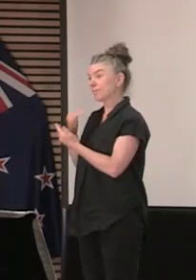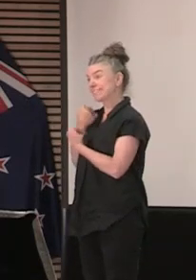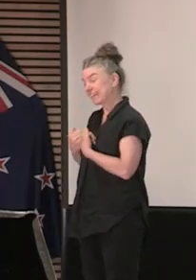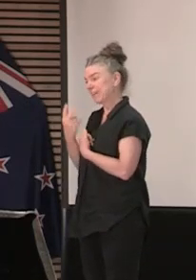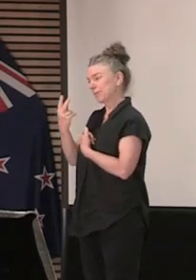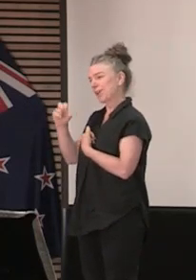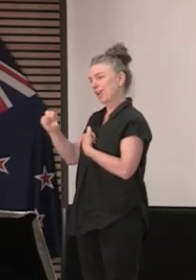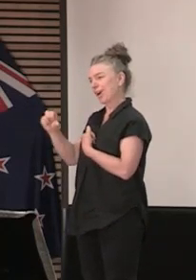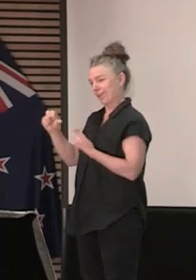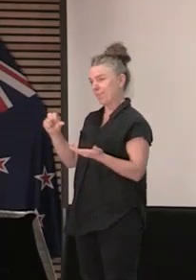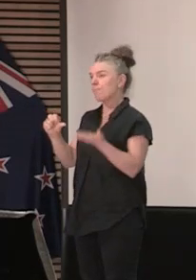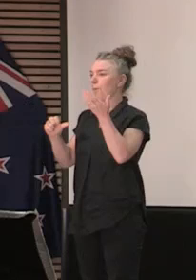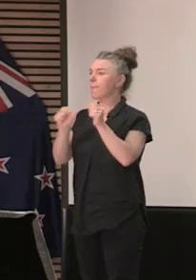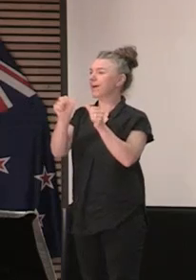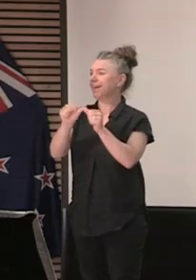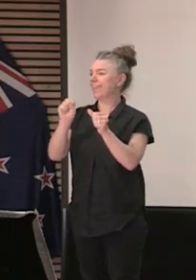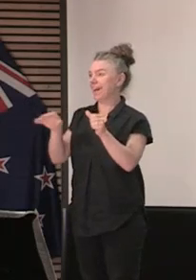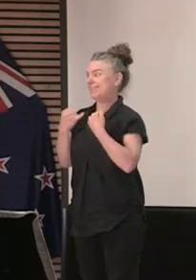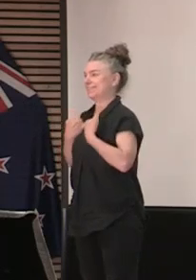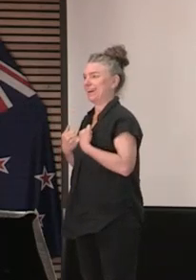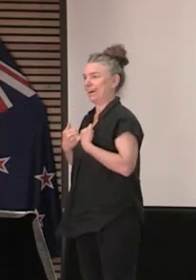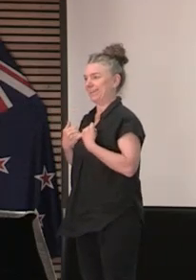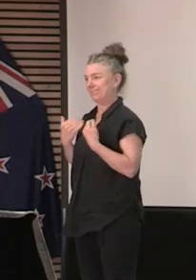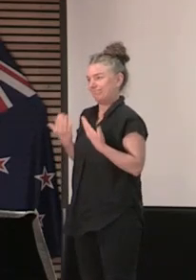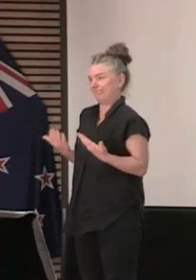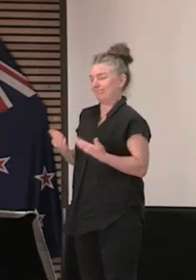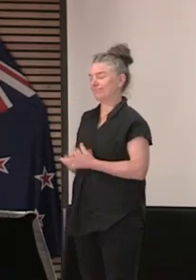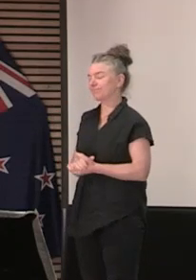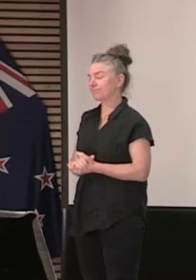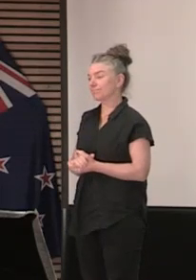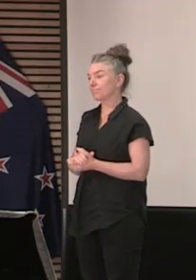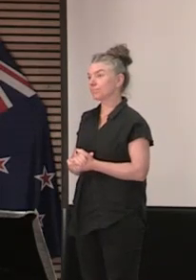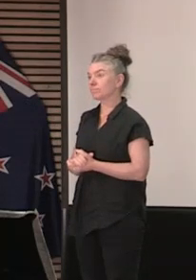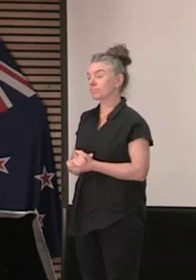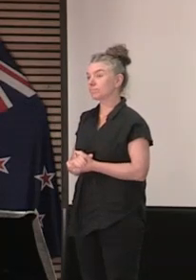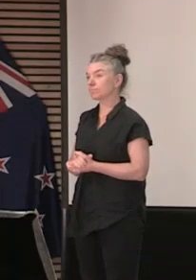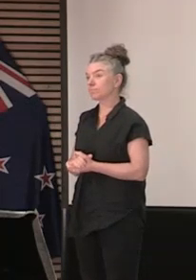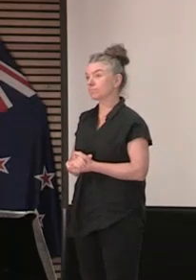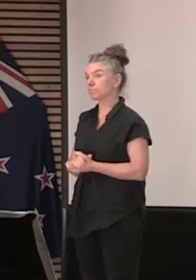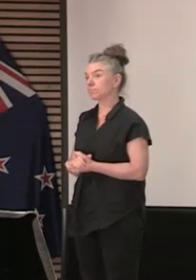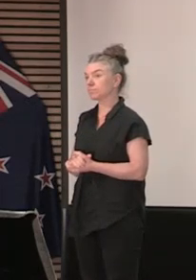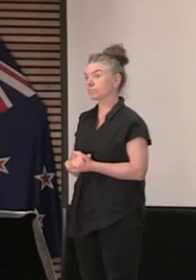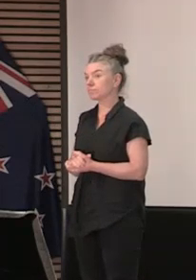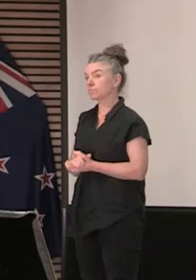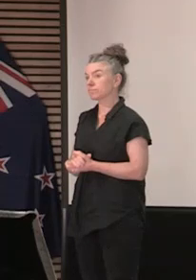. number of new cases at 29. The. combined new total of. . confirmed and probable cases.